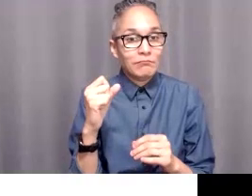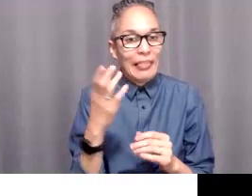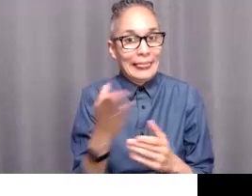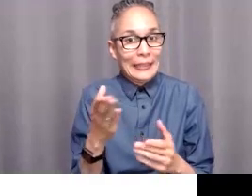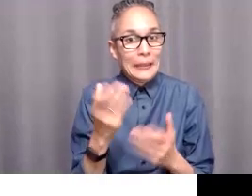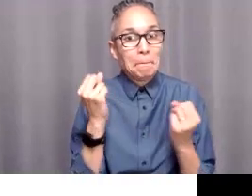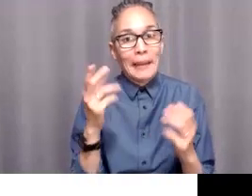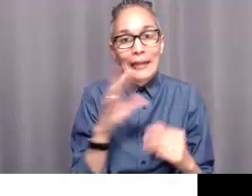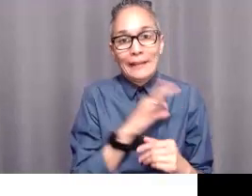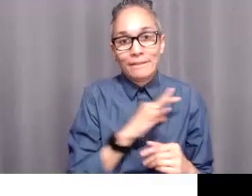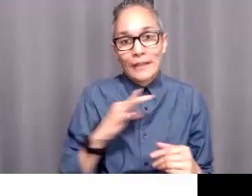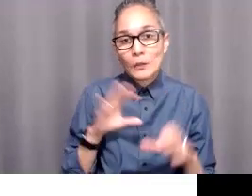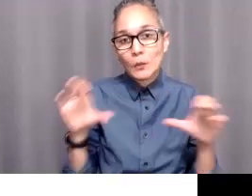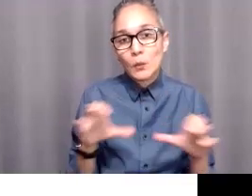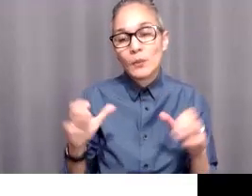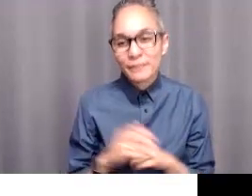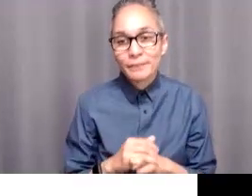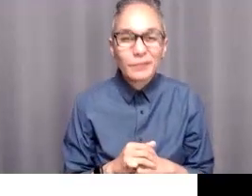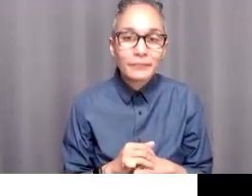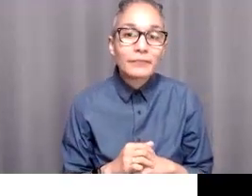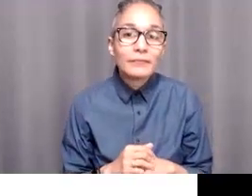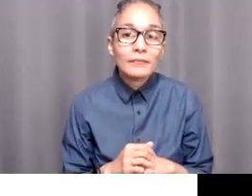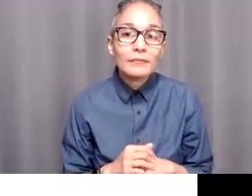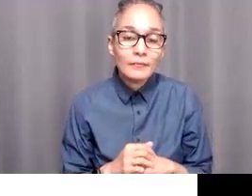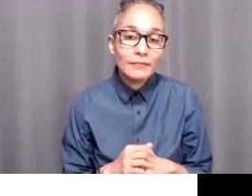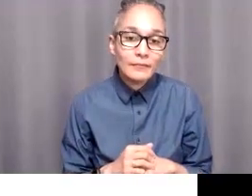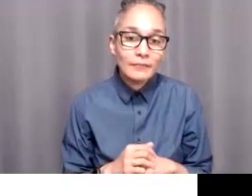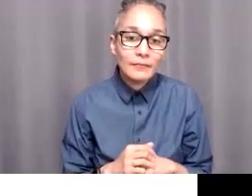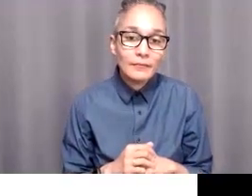is, you know, maybe this is in the place of or in addition